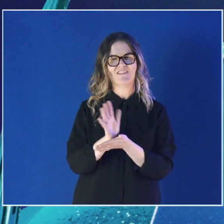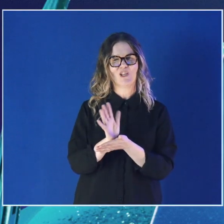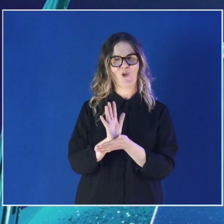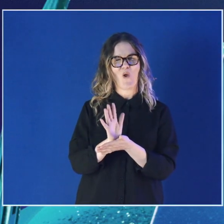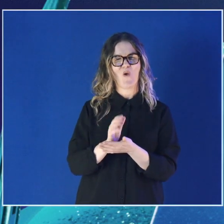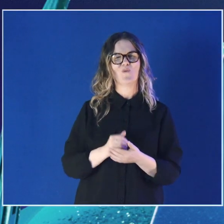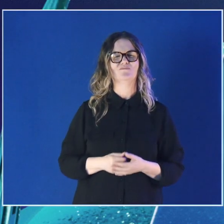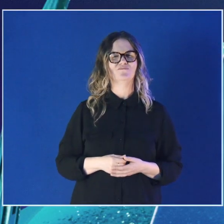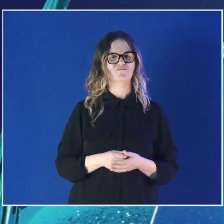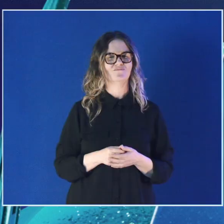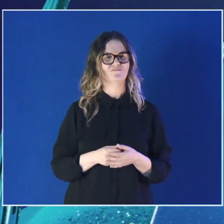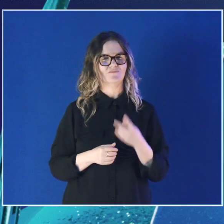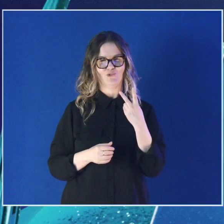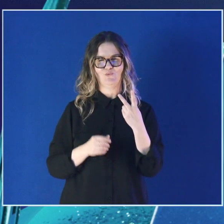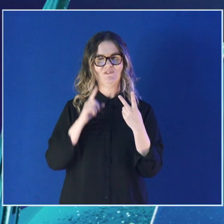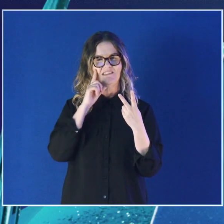Let's go ahead and play the video.